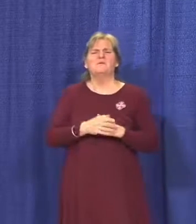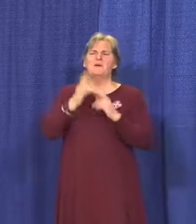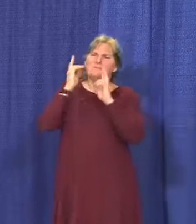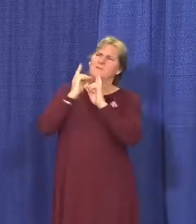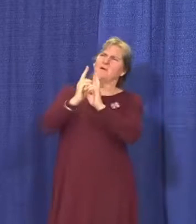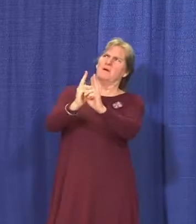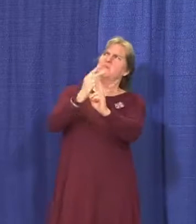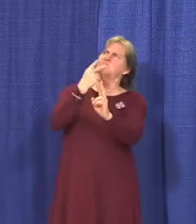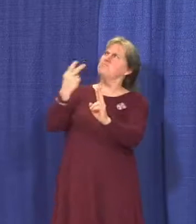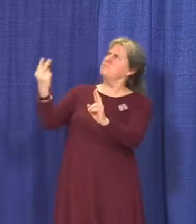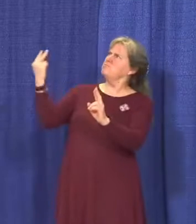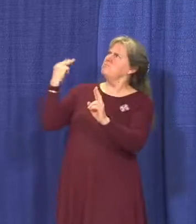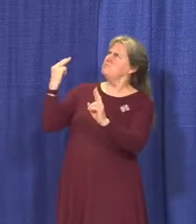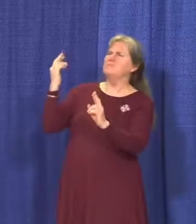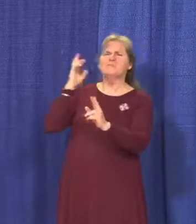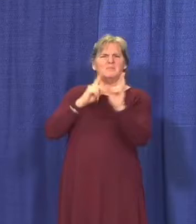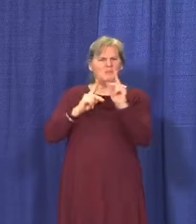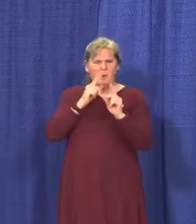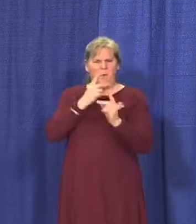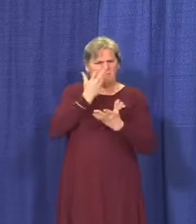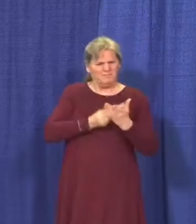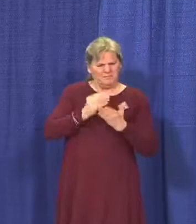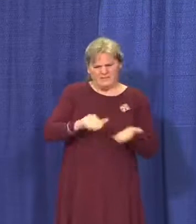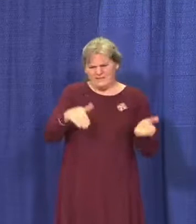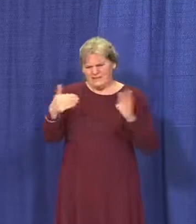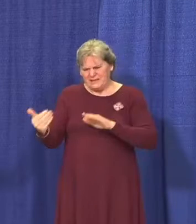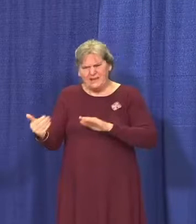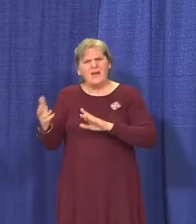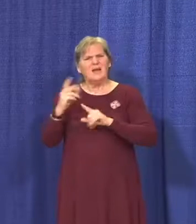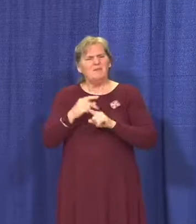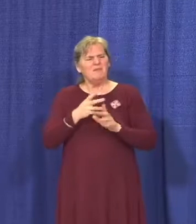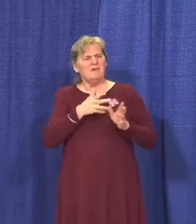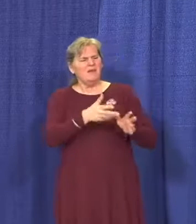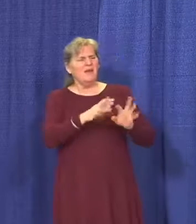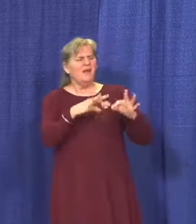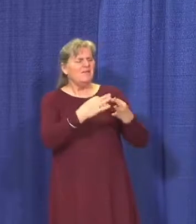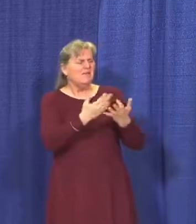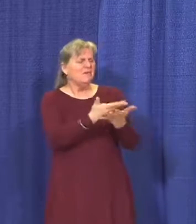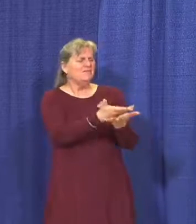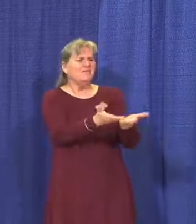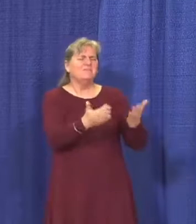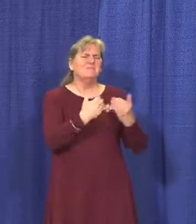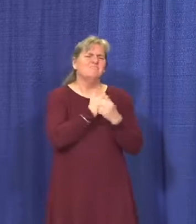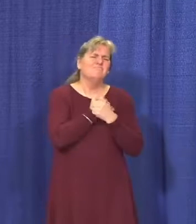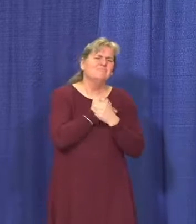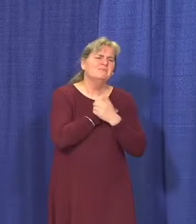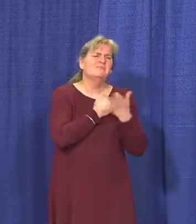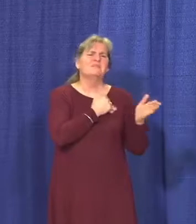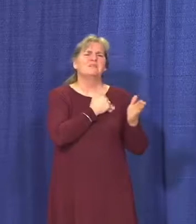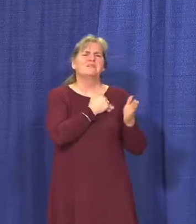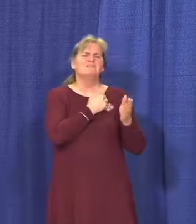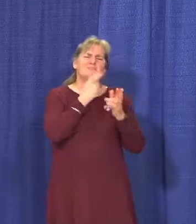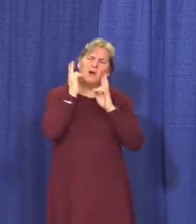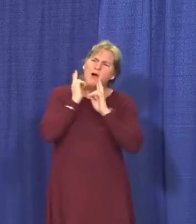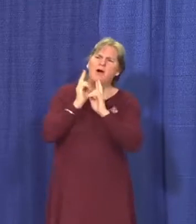honour the memory of those we have lost and the people they left behind, we also take this time to pay tribute to all of